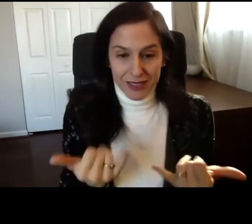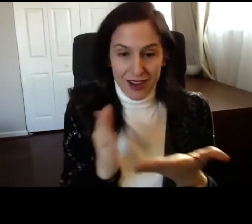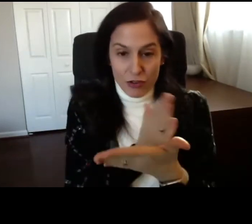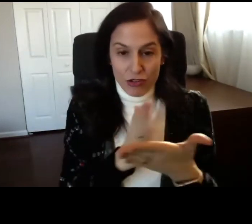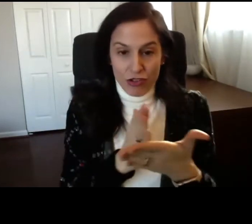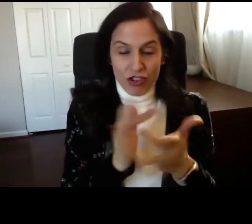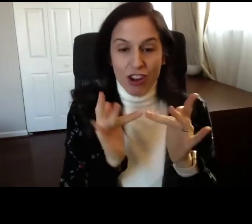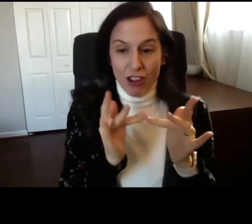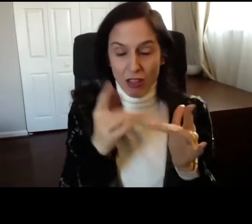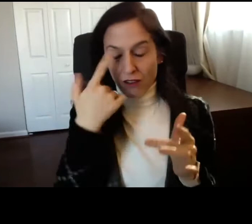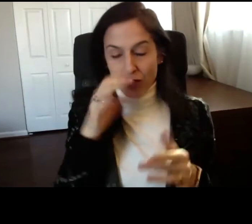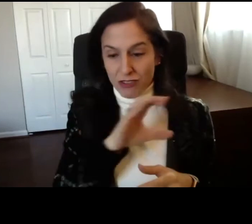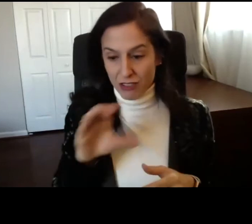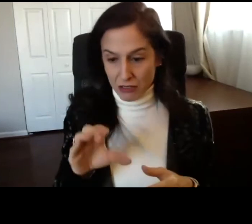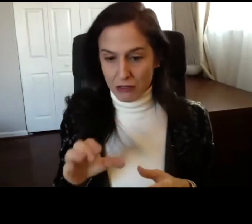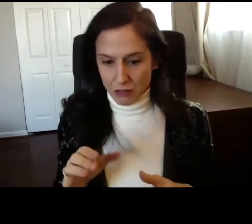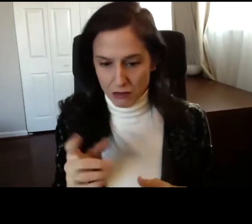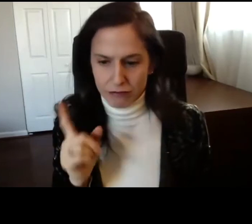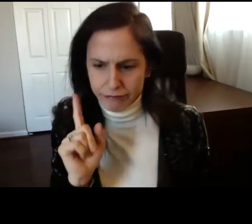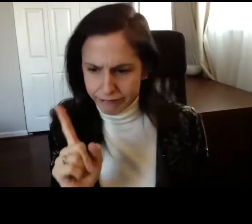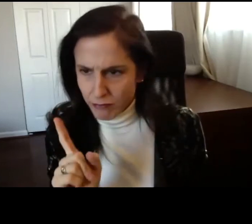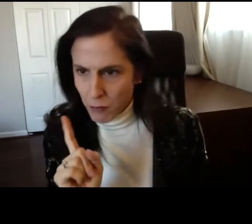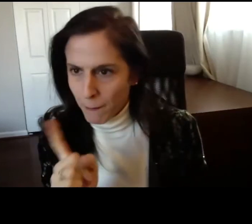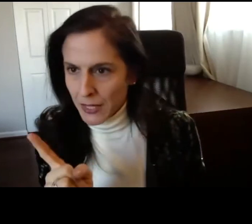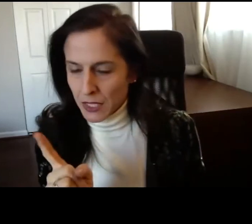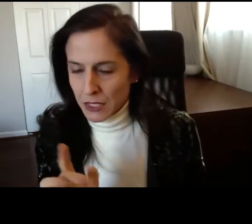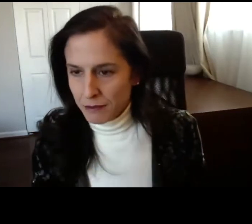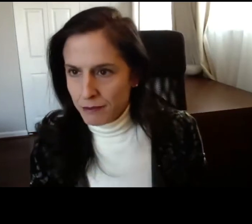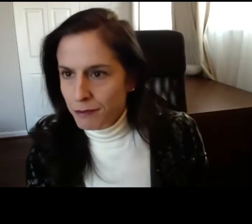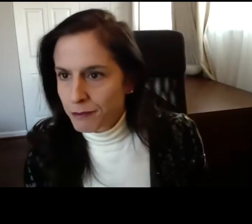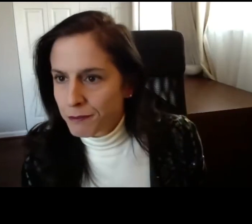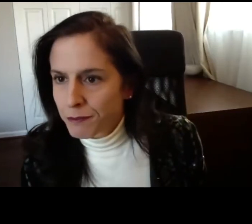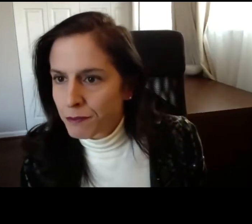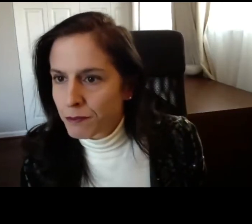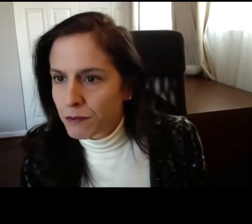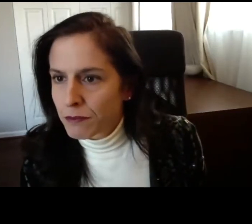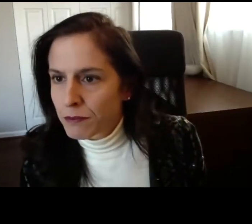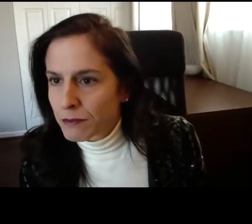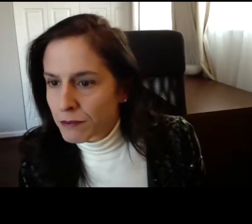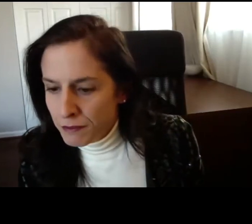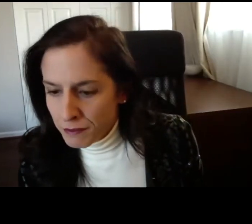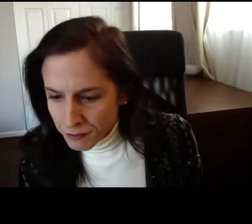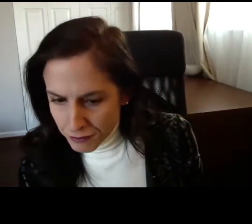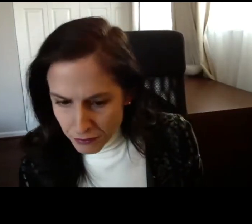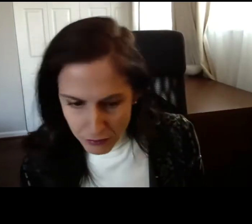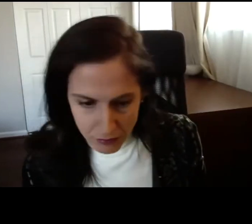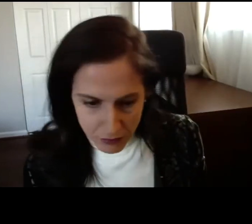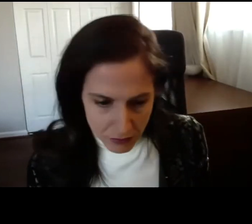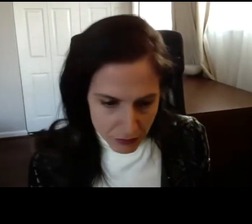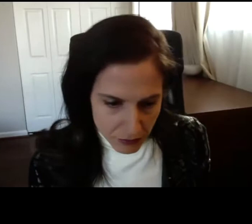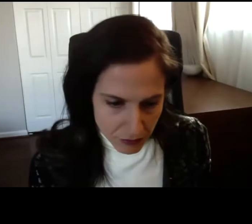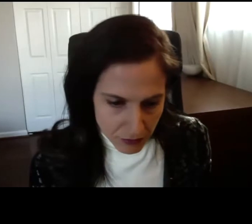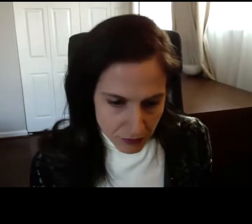we do have captions i will share the link for the captions now